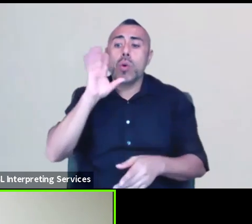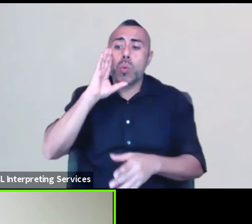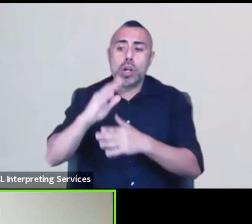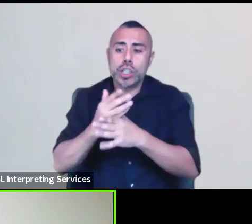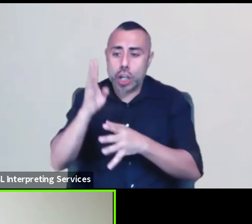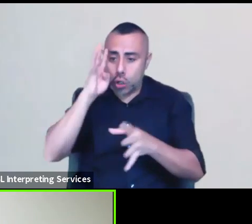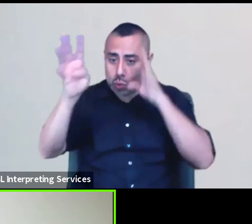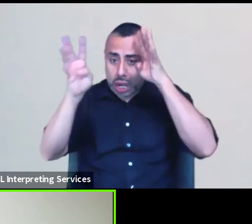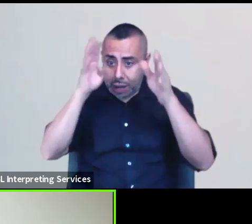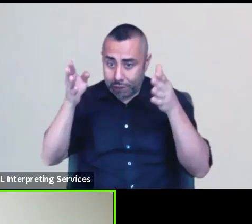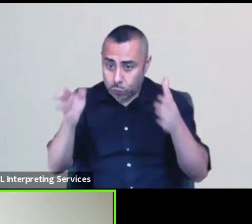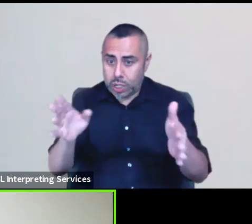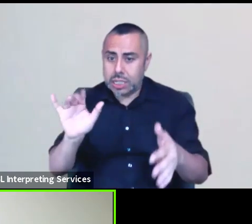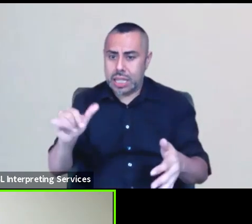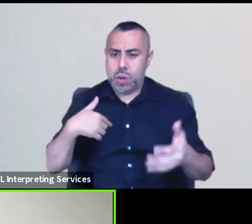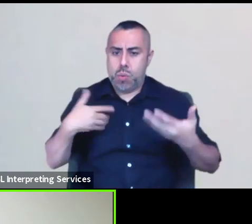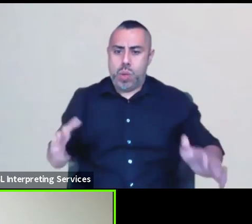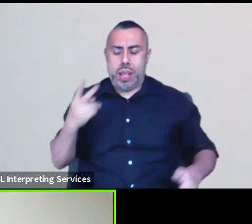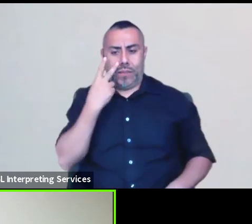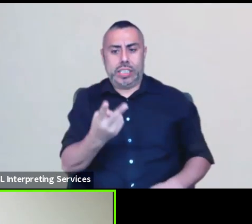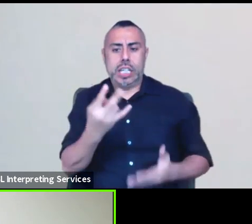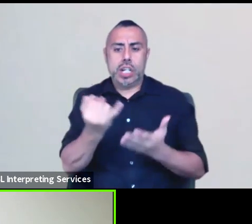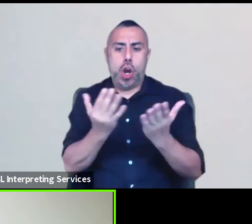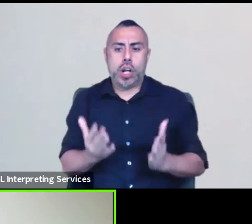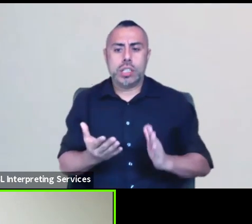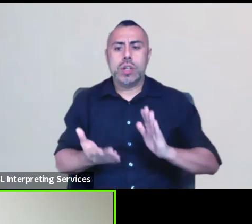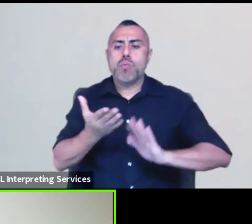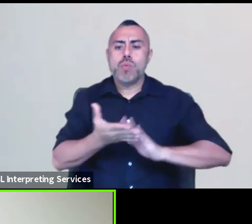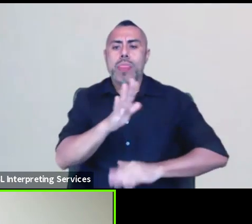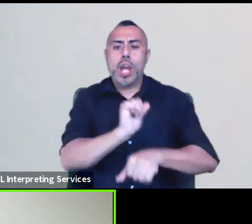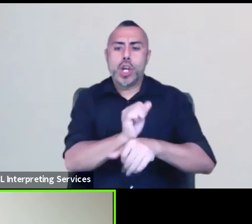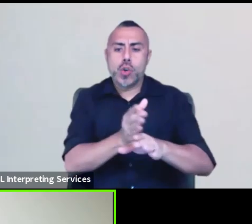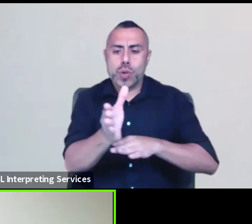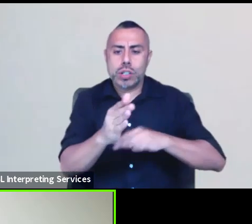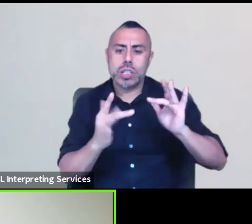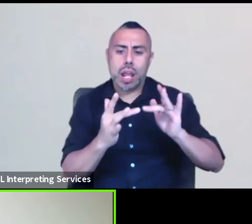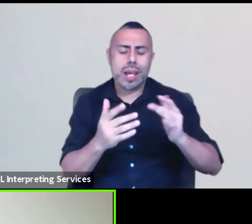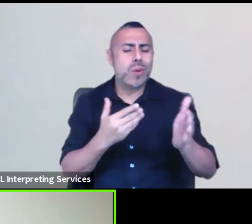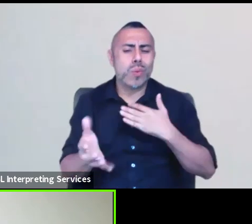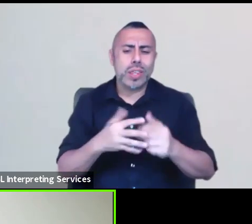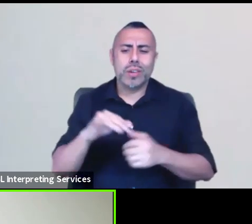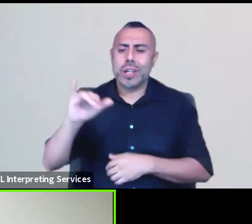that we have seen artists conduct careers online, whether it's through Instagram auctions,